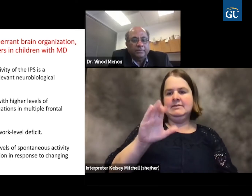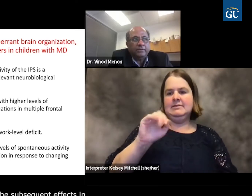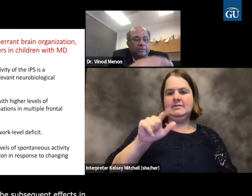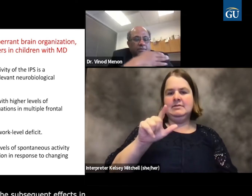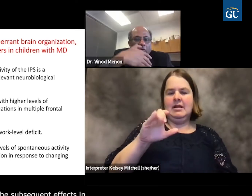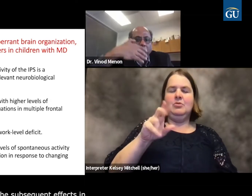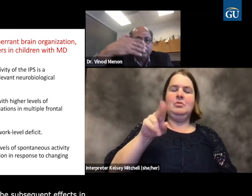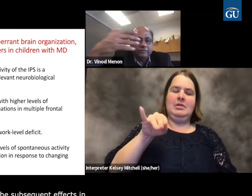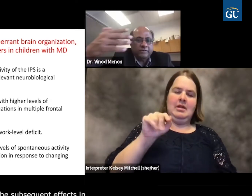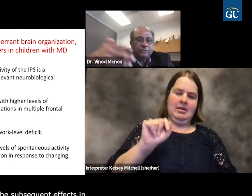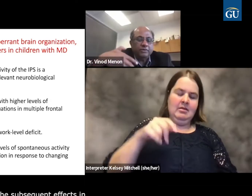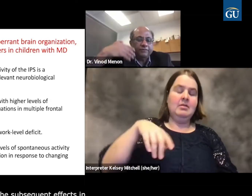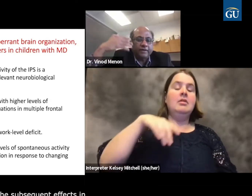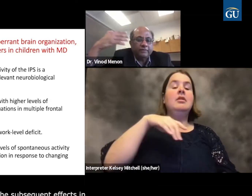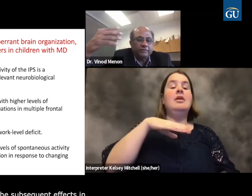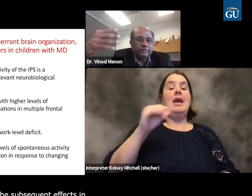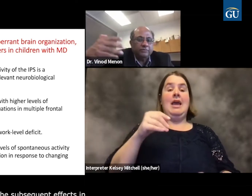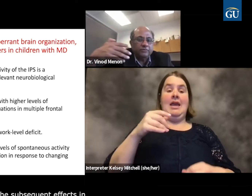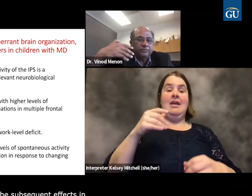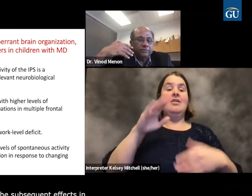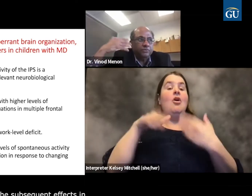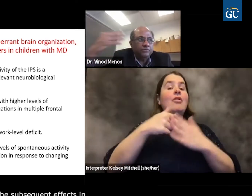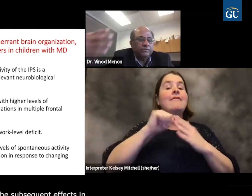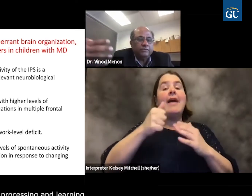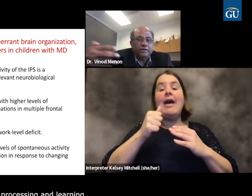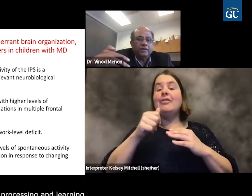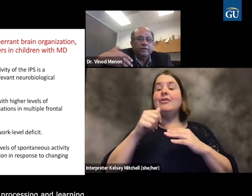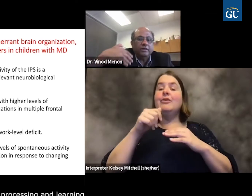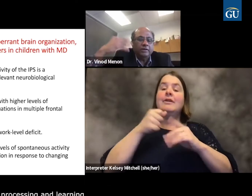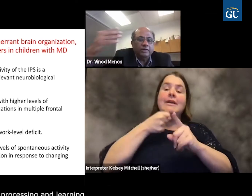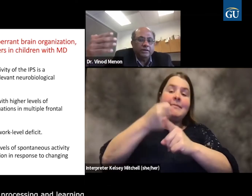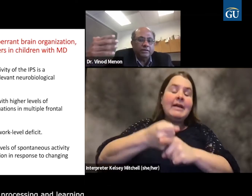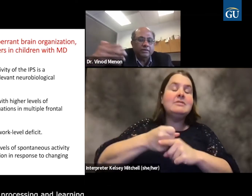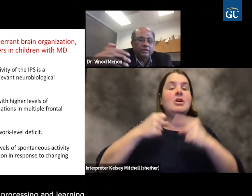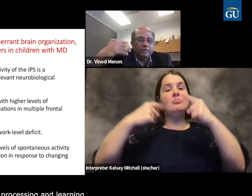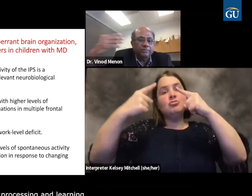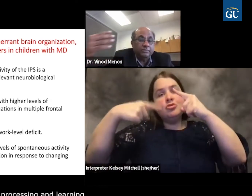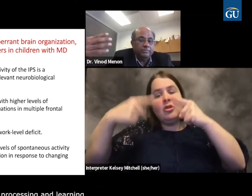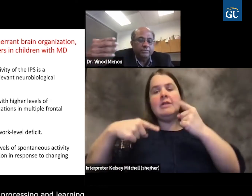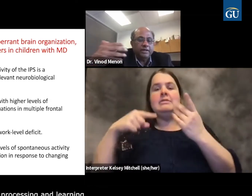and um that all the subsequent effects